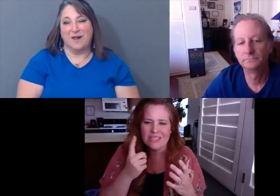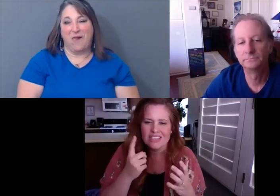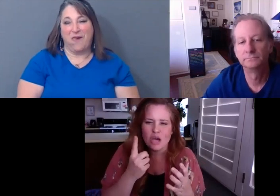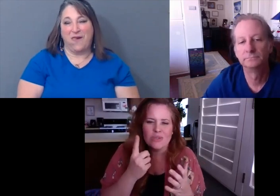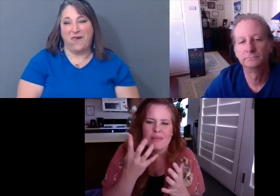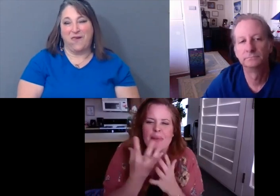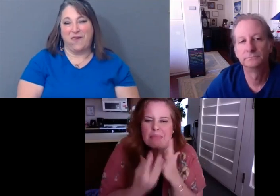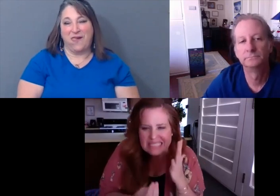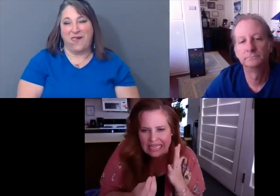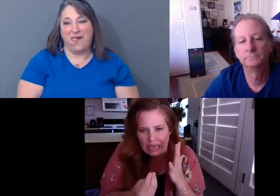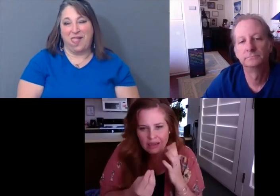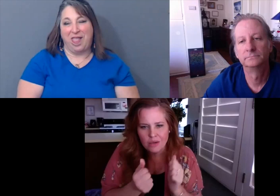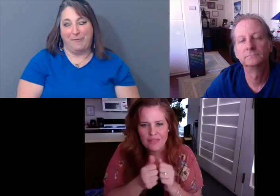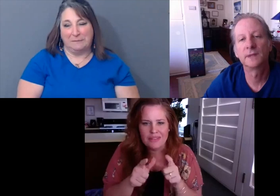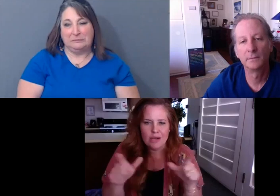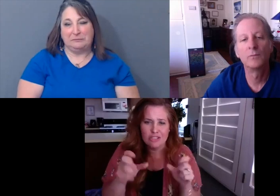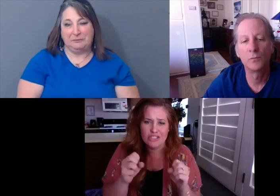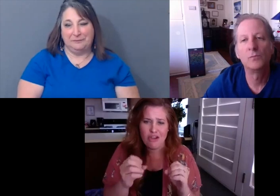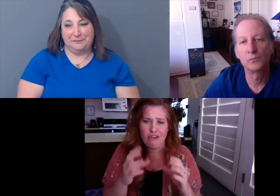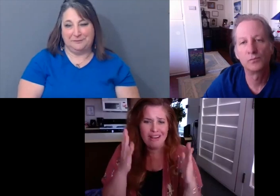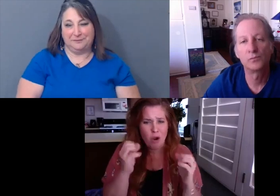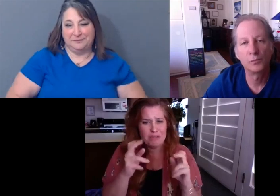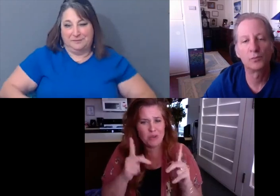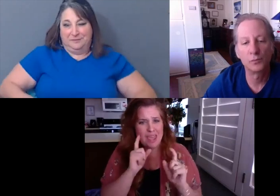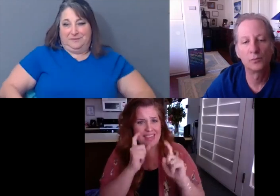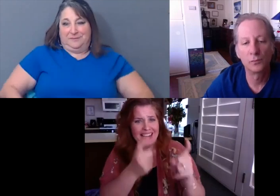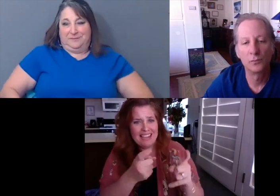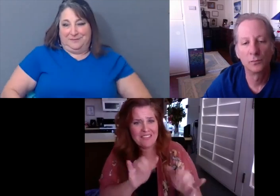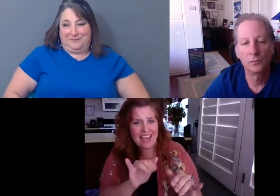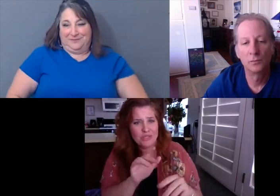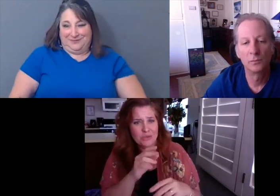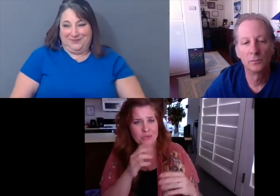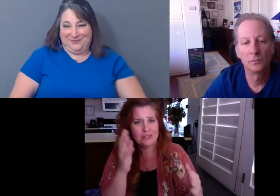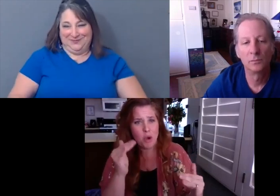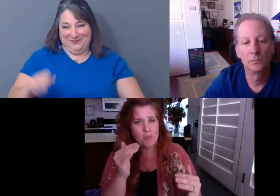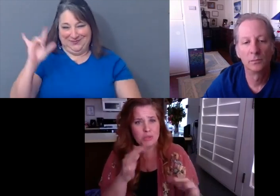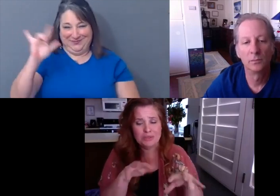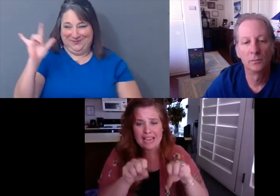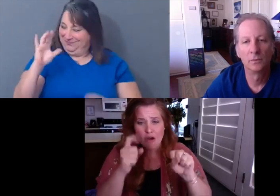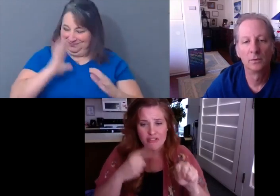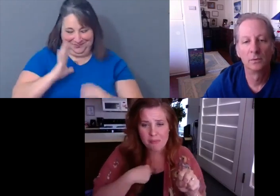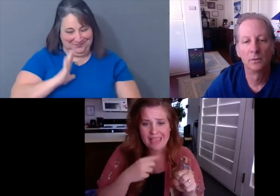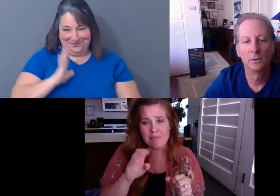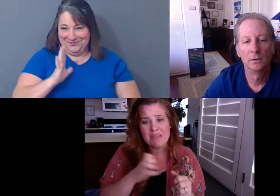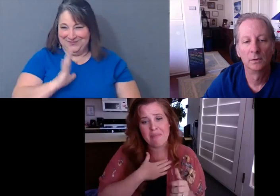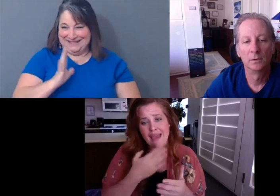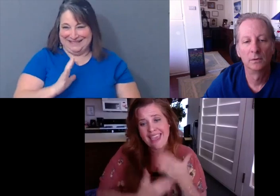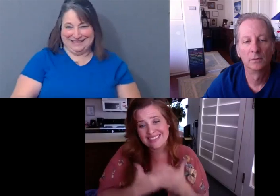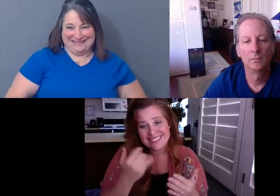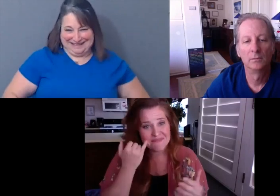there's always something missing with the language. So, I hope that's okay that I gave that to Hope to take over for me and be my hand.